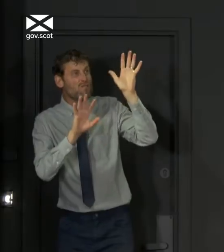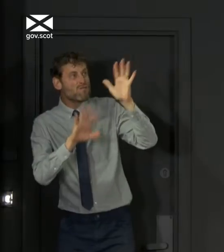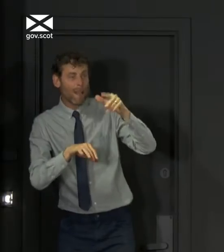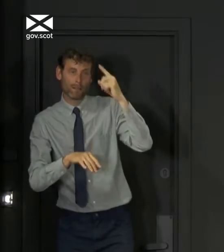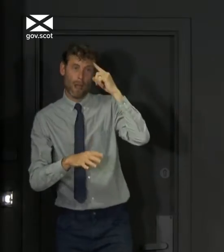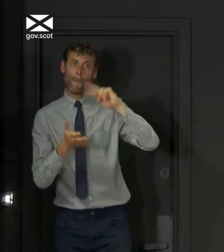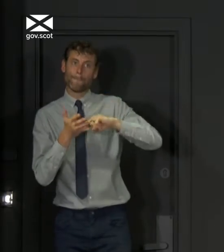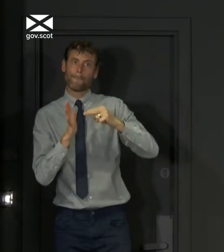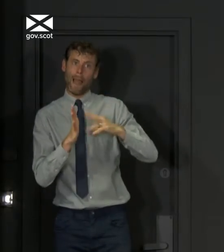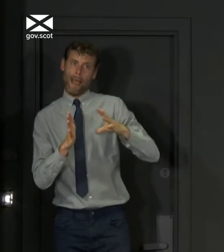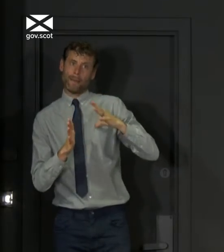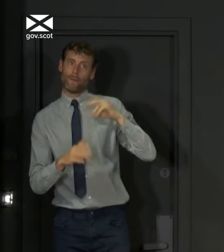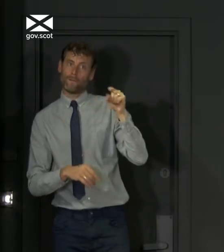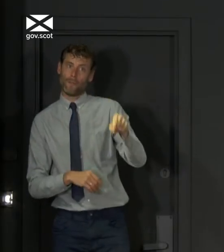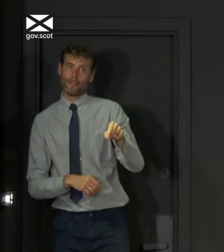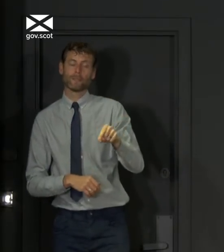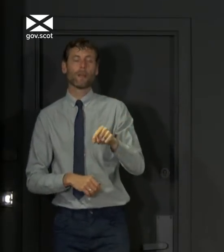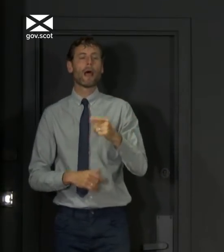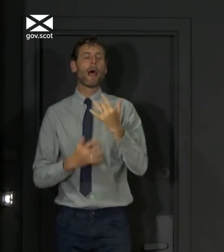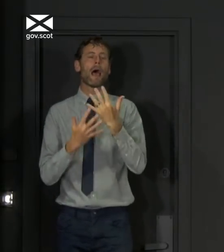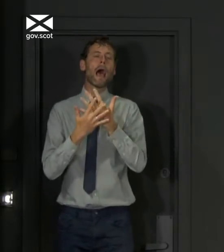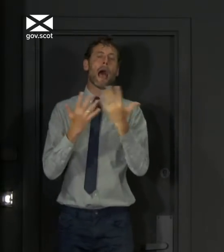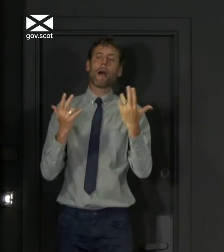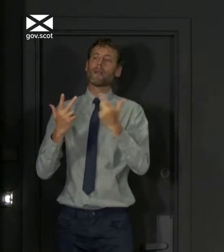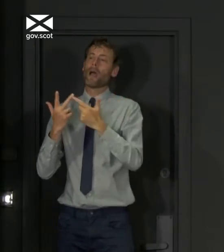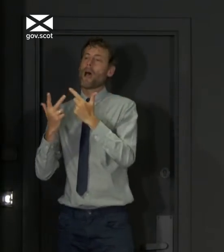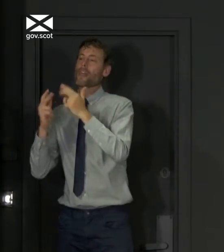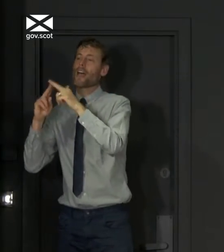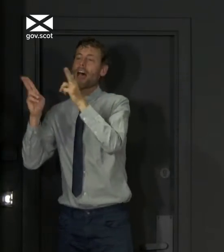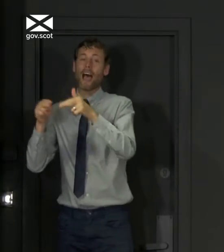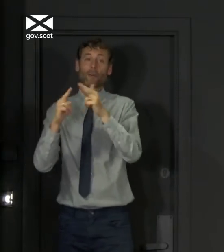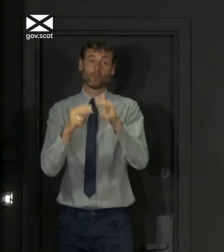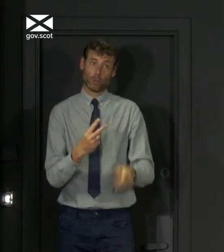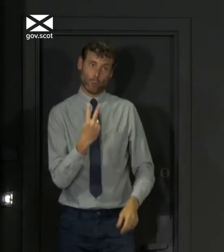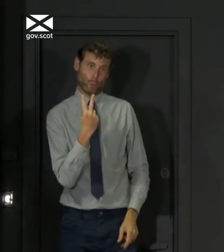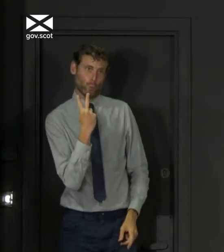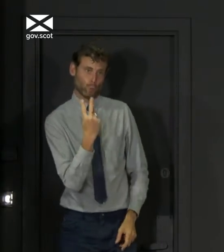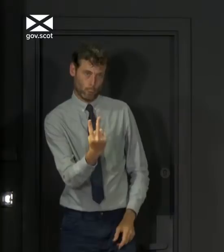And only meet with up to two other households at any one time right now. The restrictions